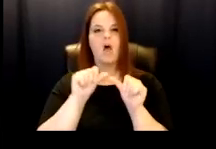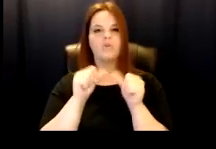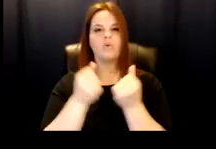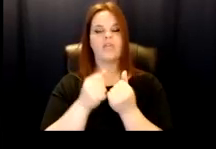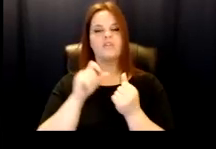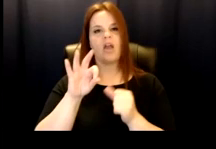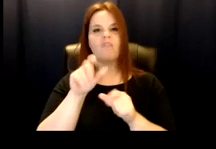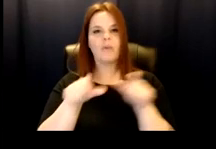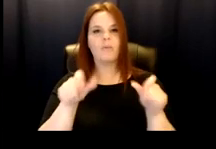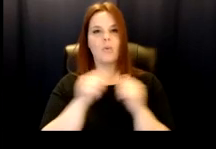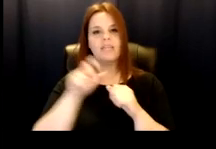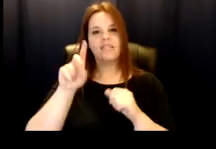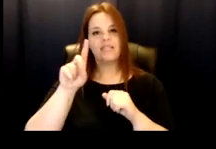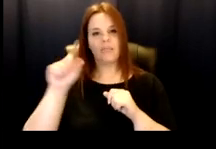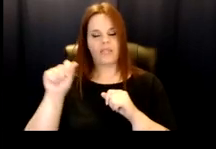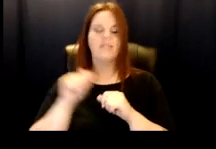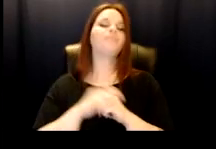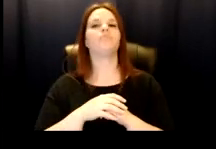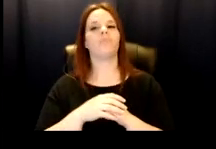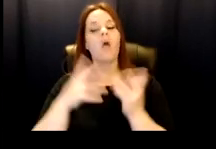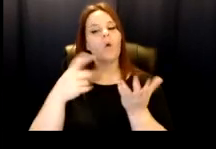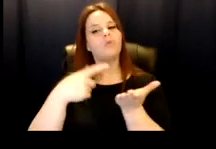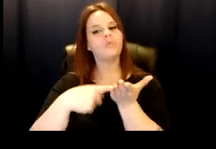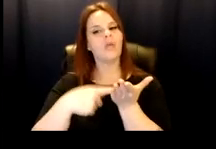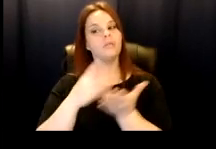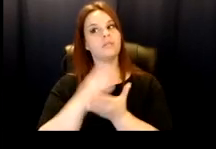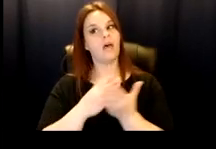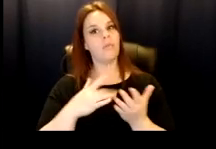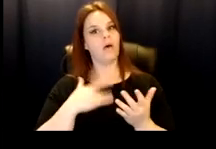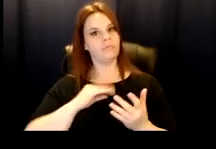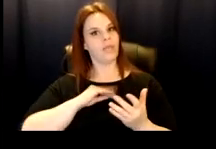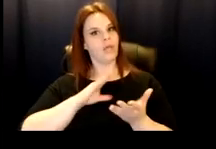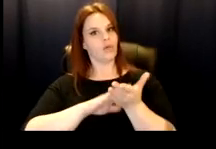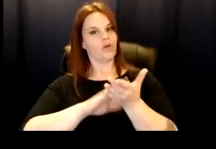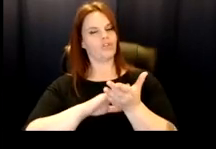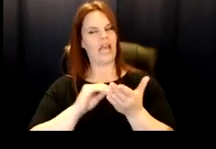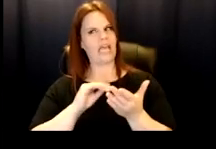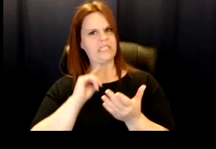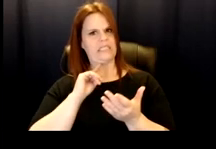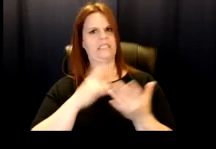AAPD. Discuss both encouraging and concerning trends around COVID and disability employment.